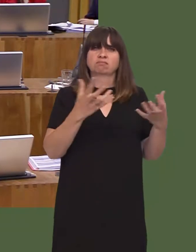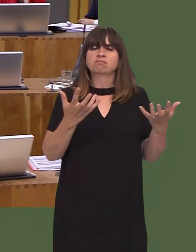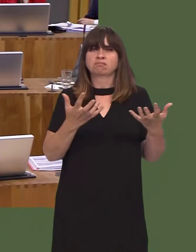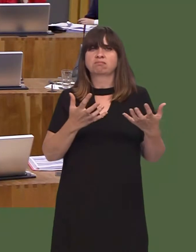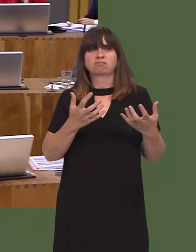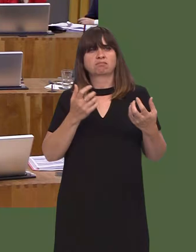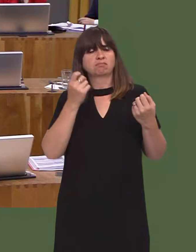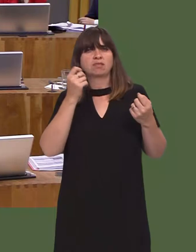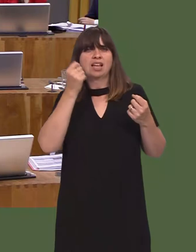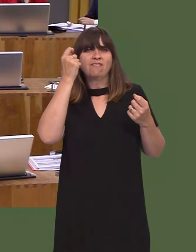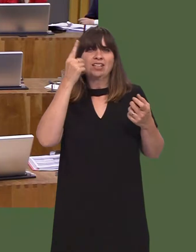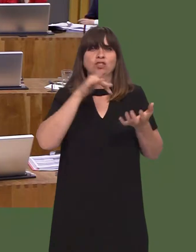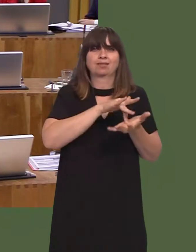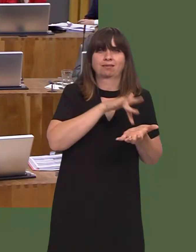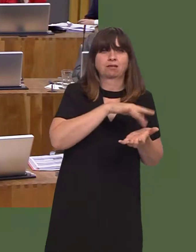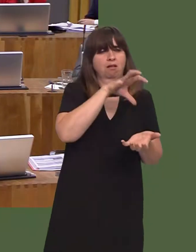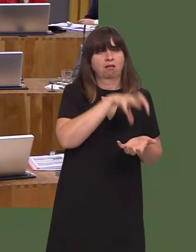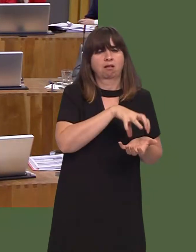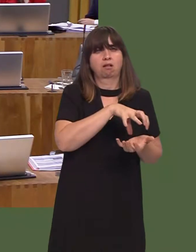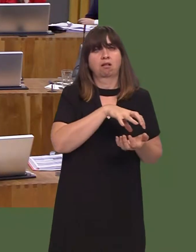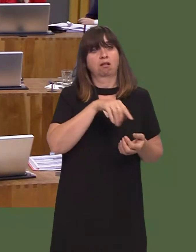and assisting the building of a Baglan bay innovation centre. I can say that, since the